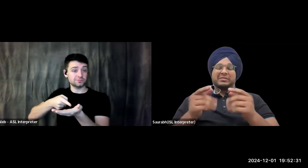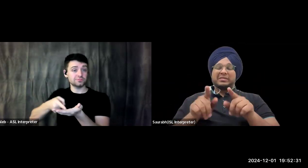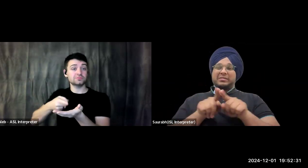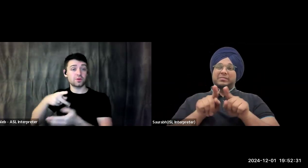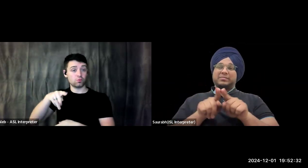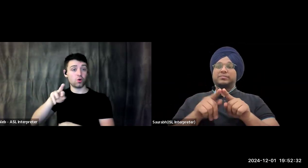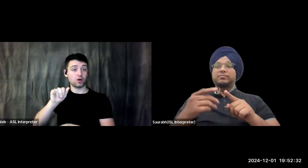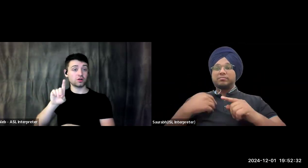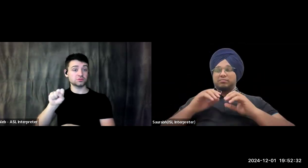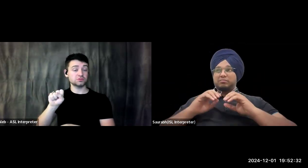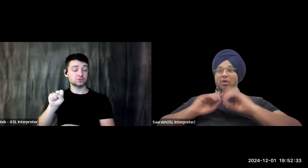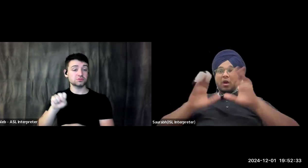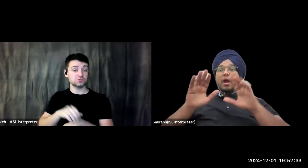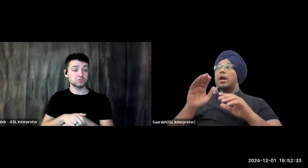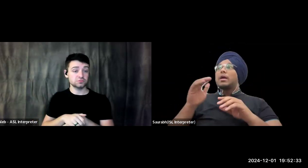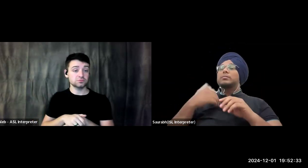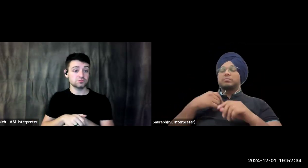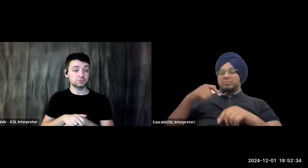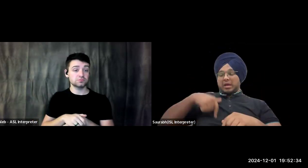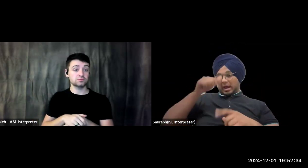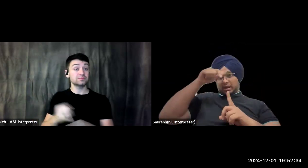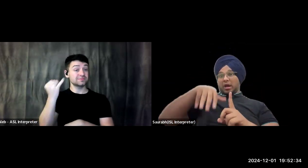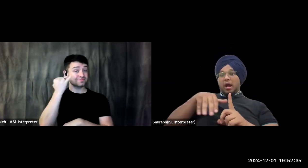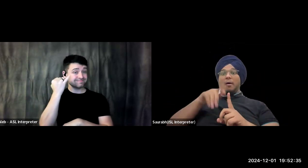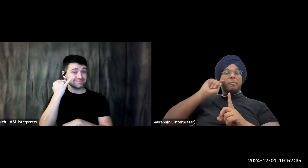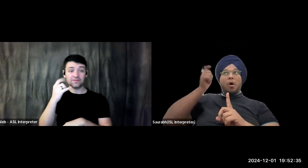If we are exporting, then we have online training sessions also.